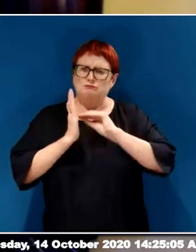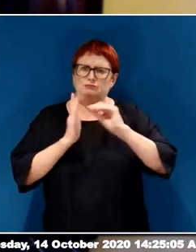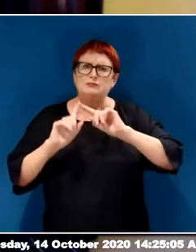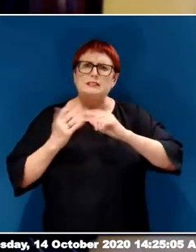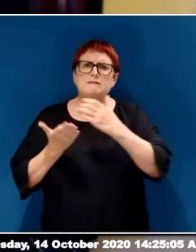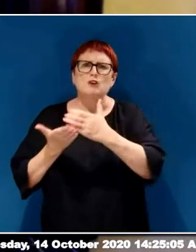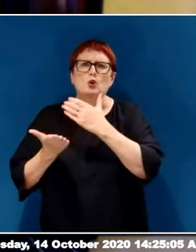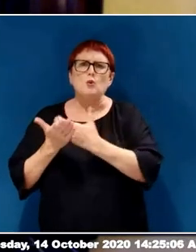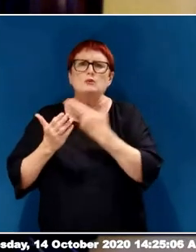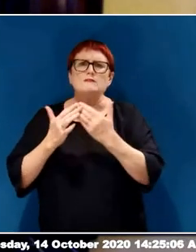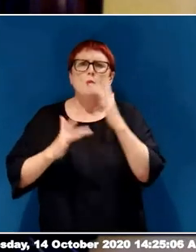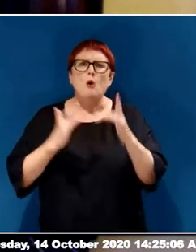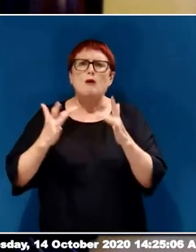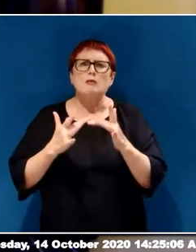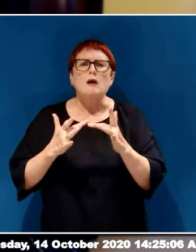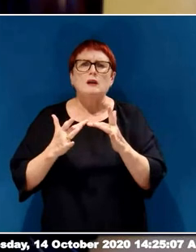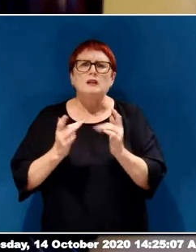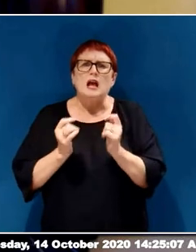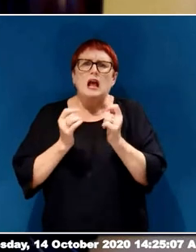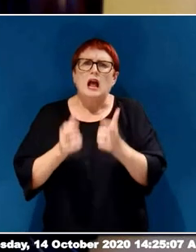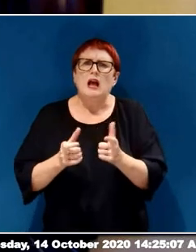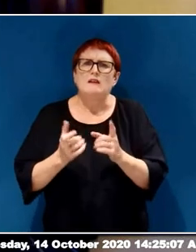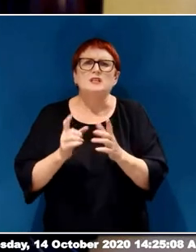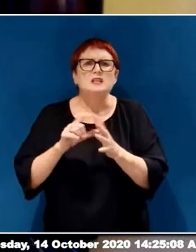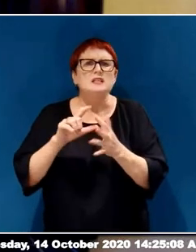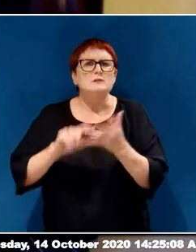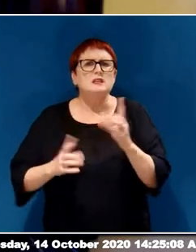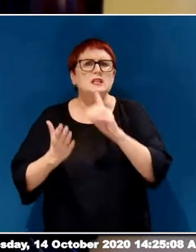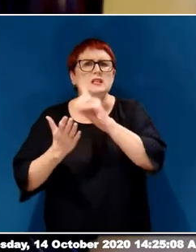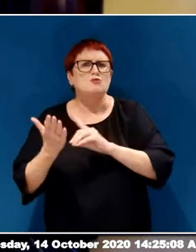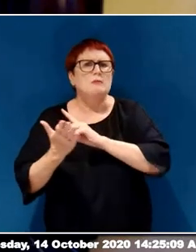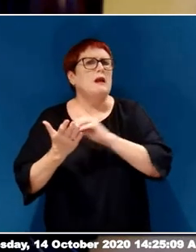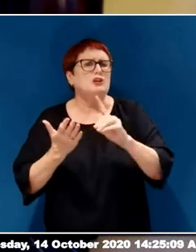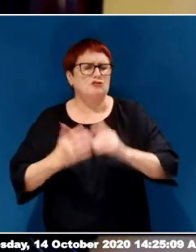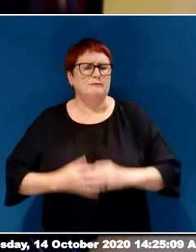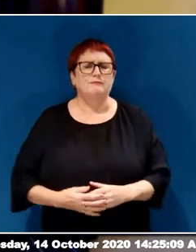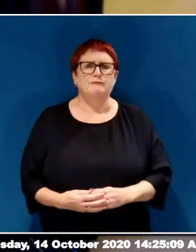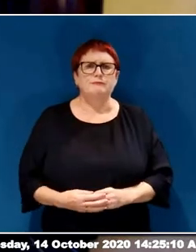Standards reviews. The following Disability Standards reviews credited